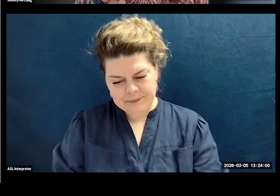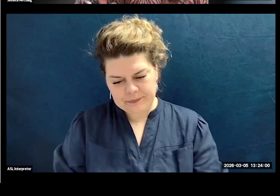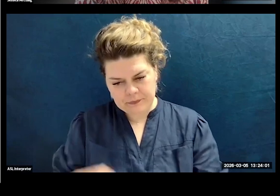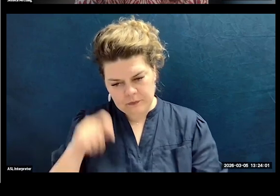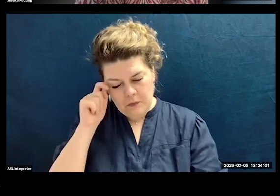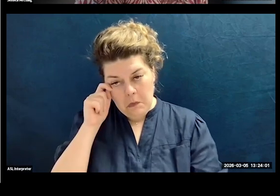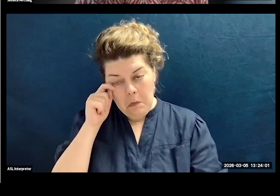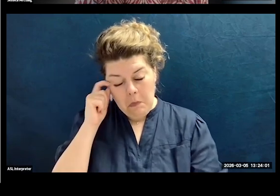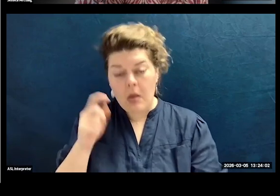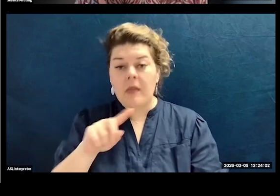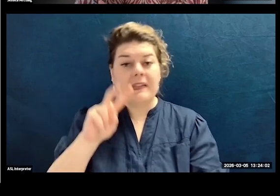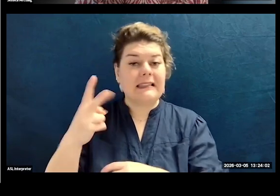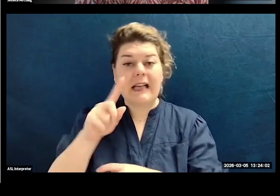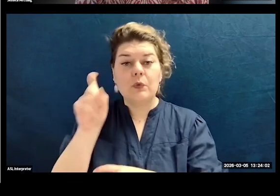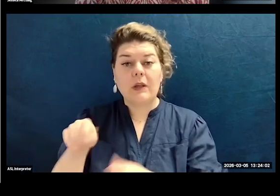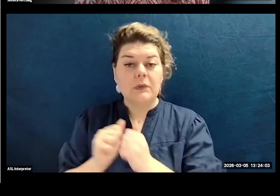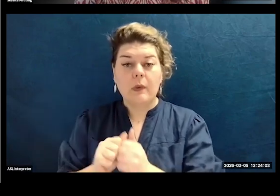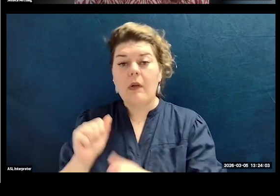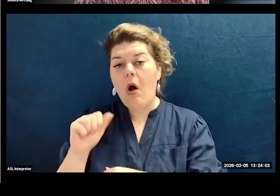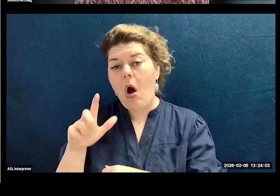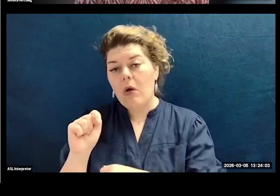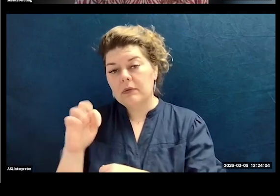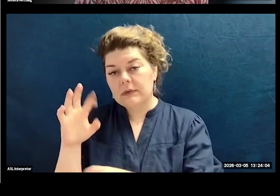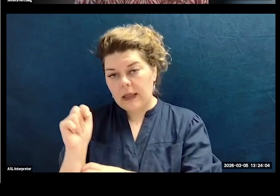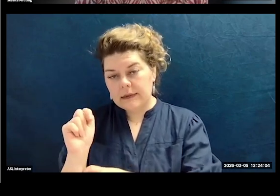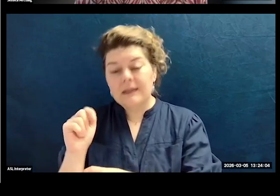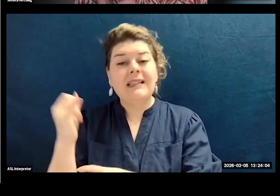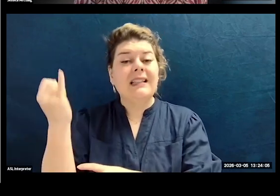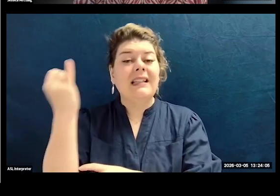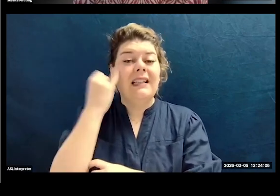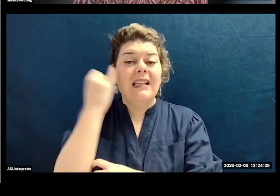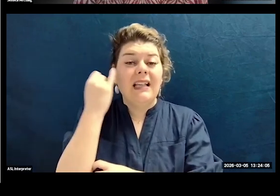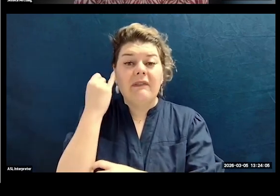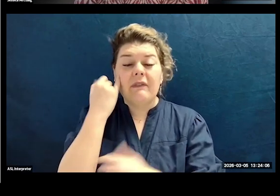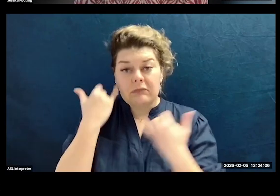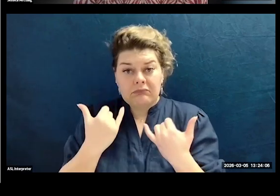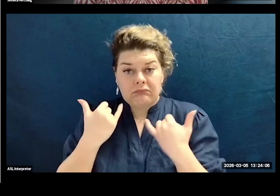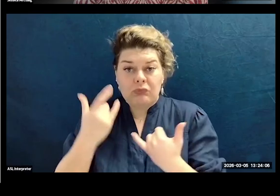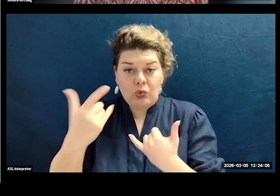The second question around alt text was in cases where you currently have a document